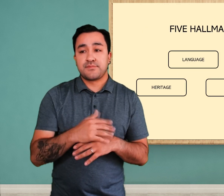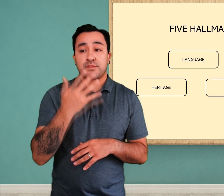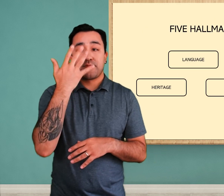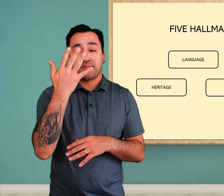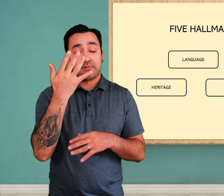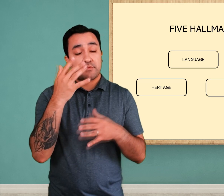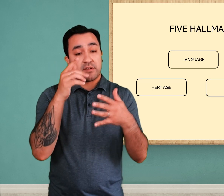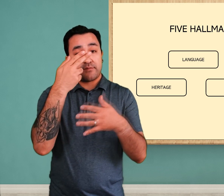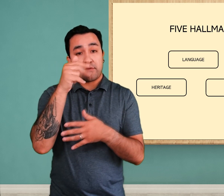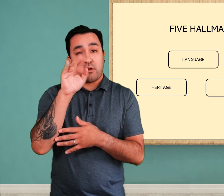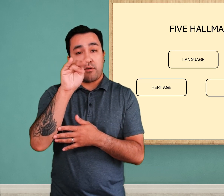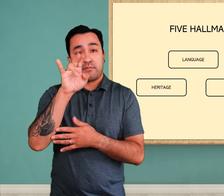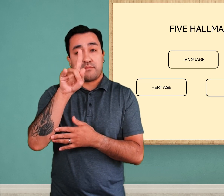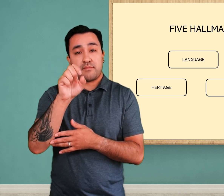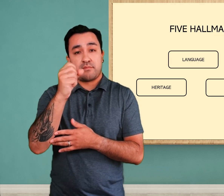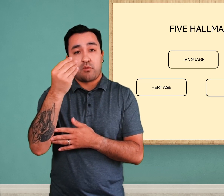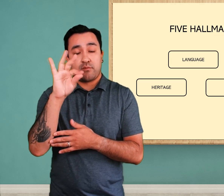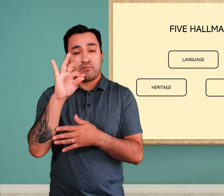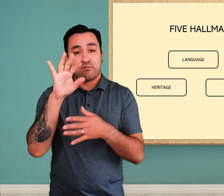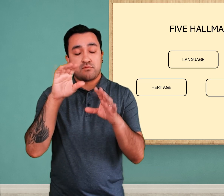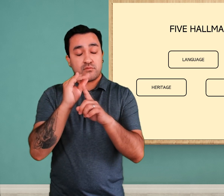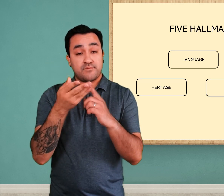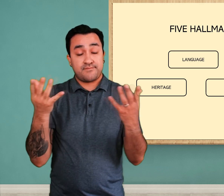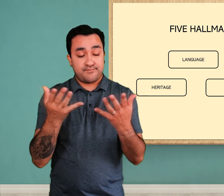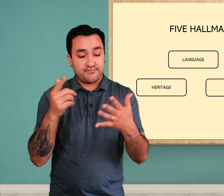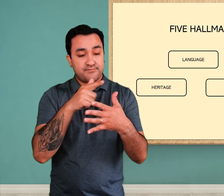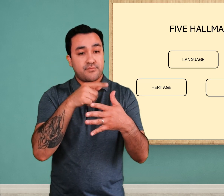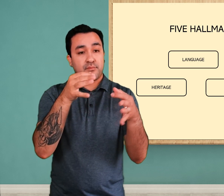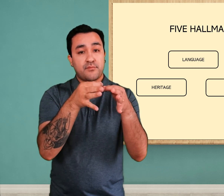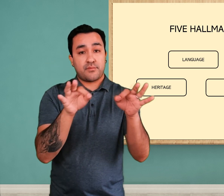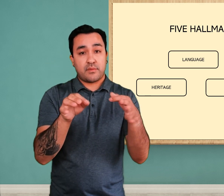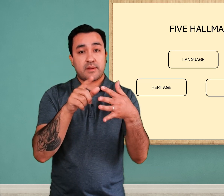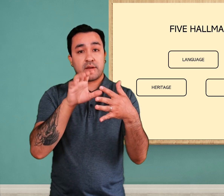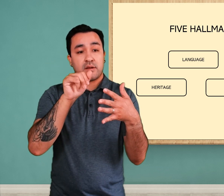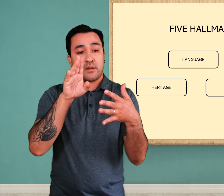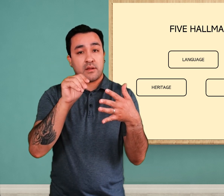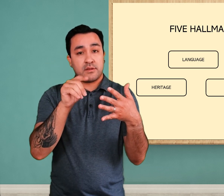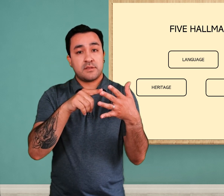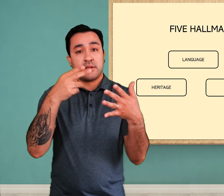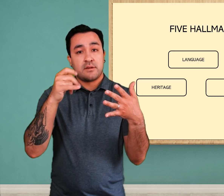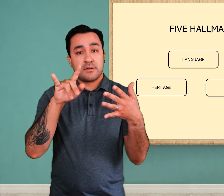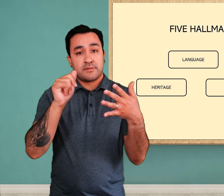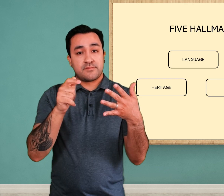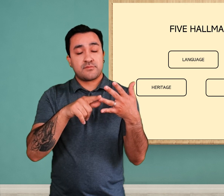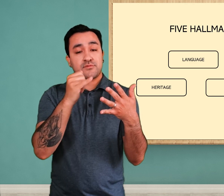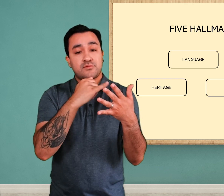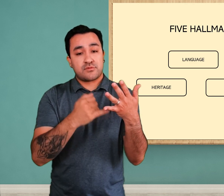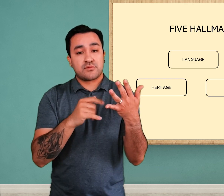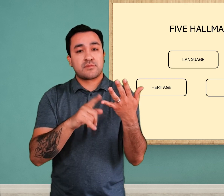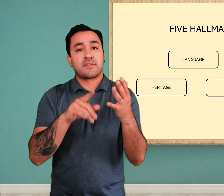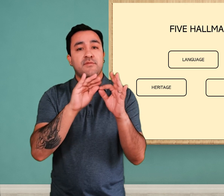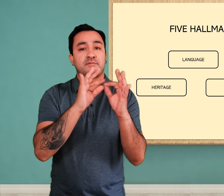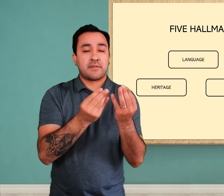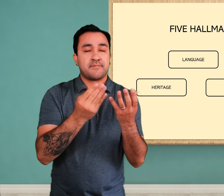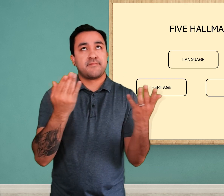There are five hallmarks of culture: language, customs, heritage, art, and family or culture players.